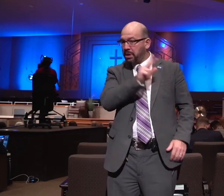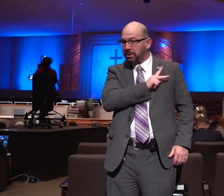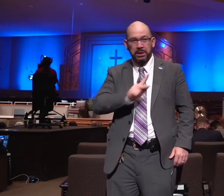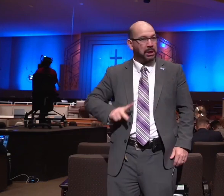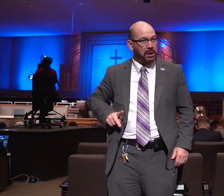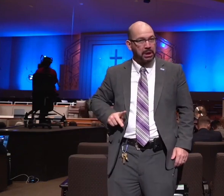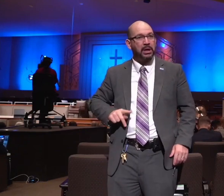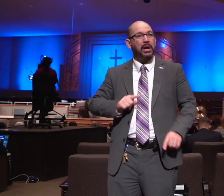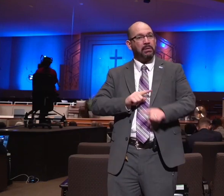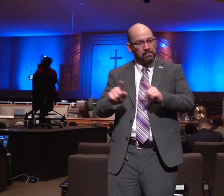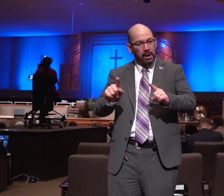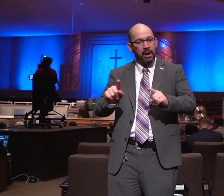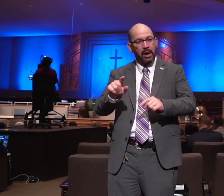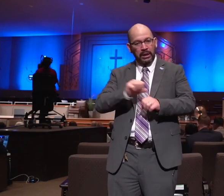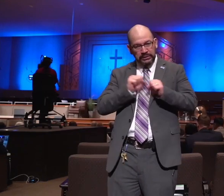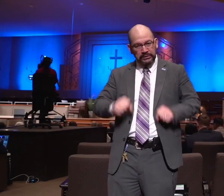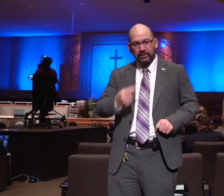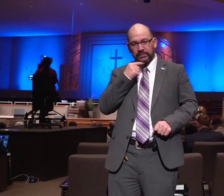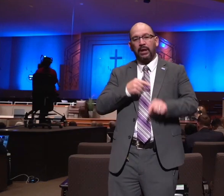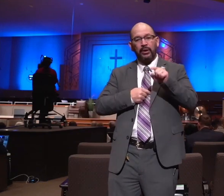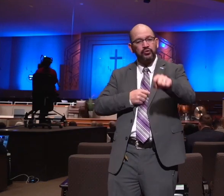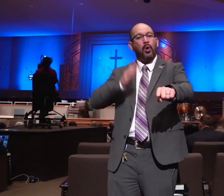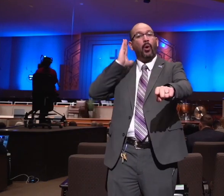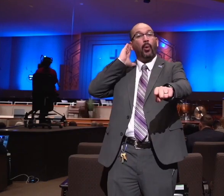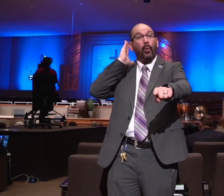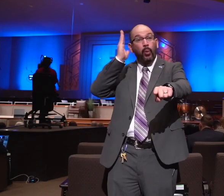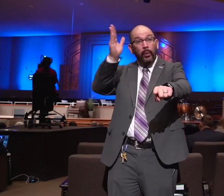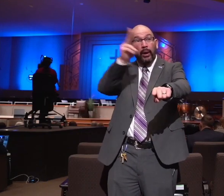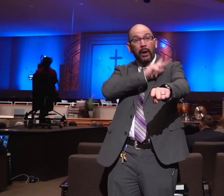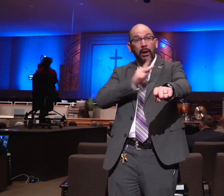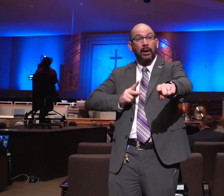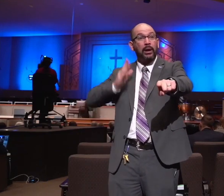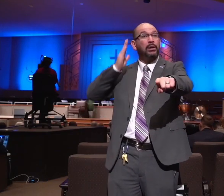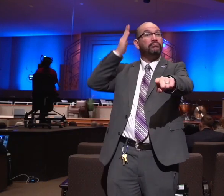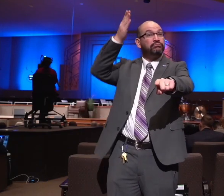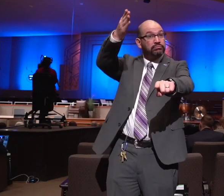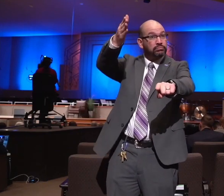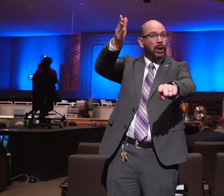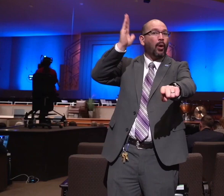he's not Prince